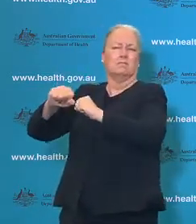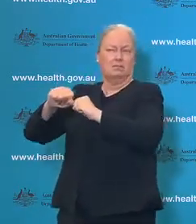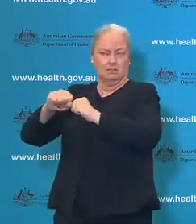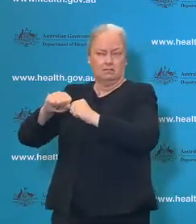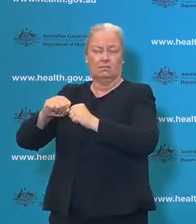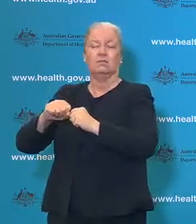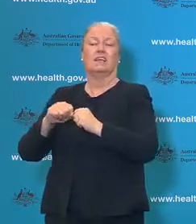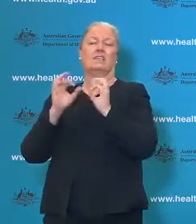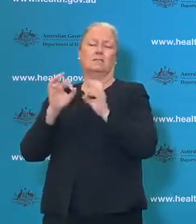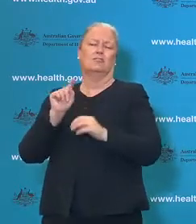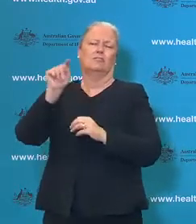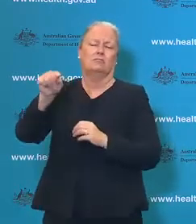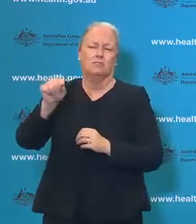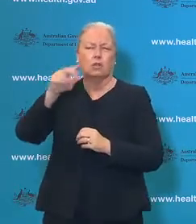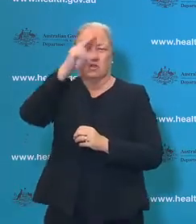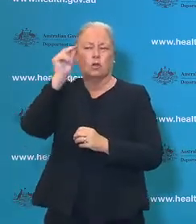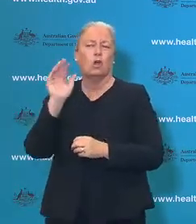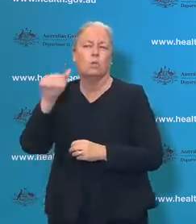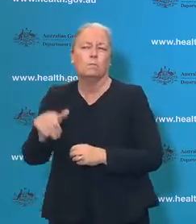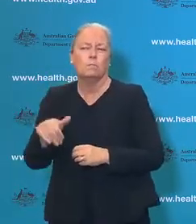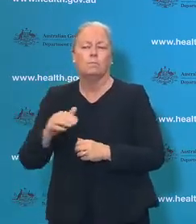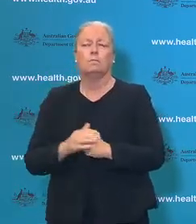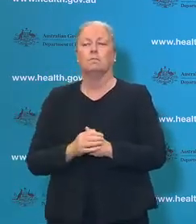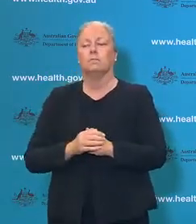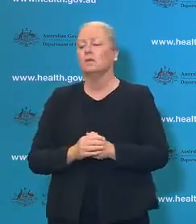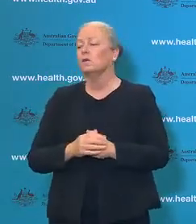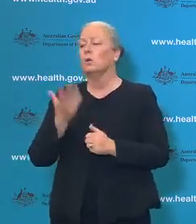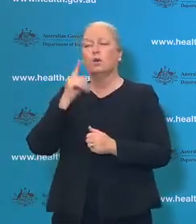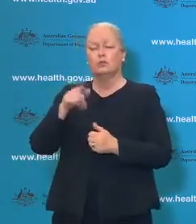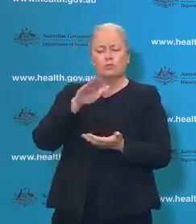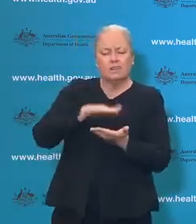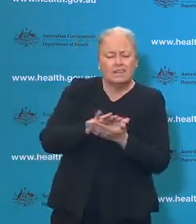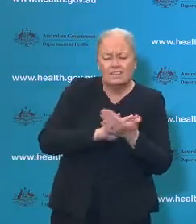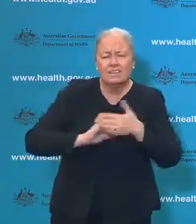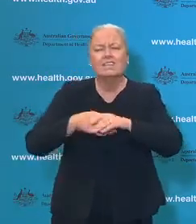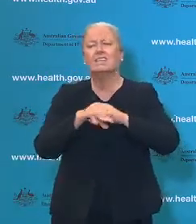they must be used in addition to hand hygiene cough and sneeze etiquette and